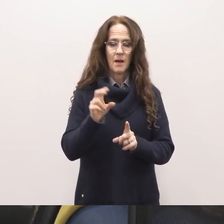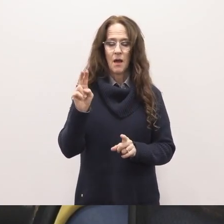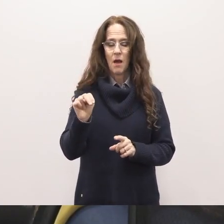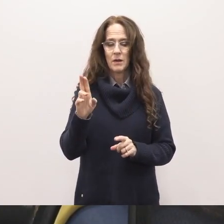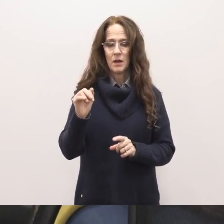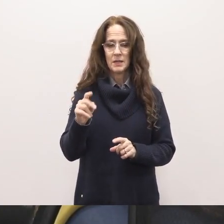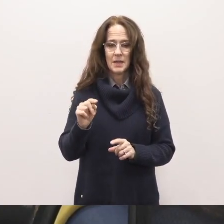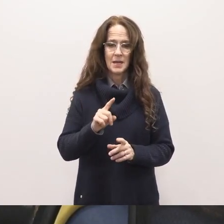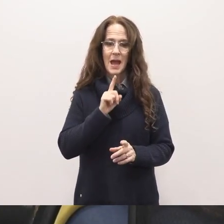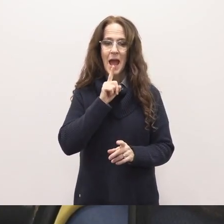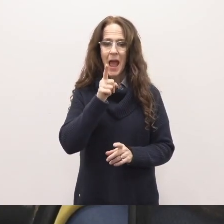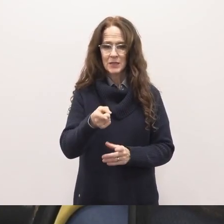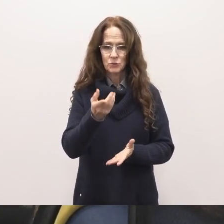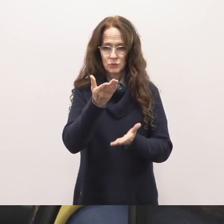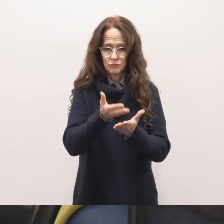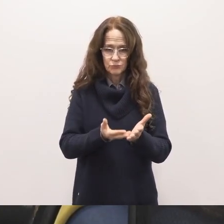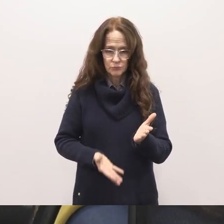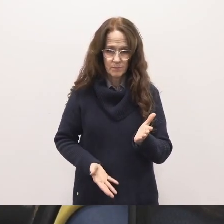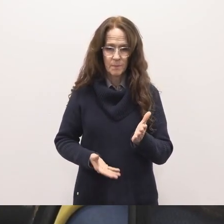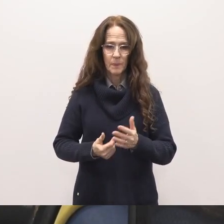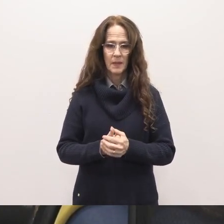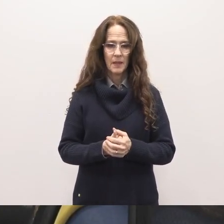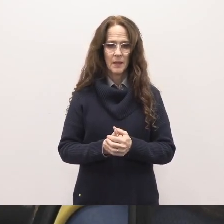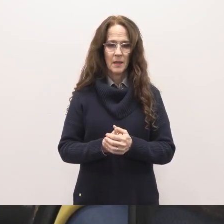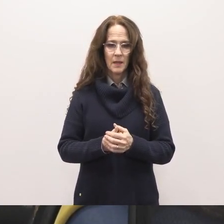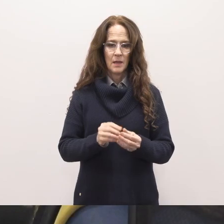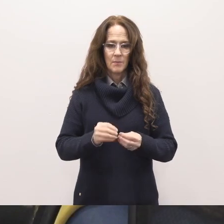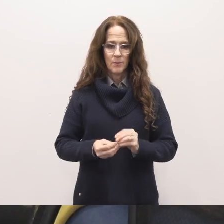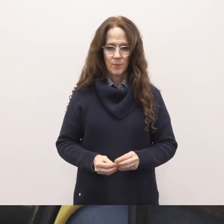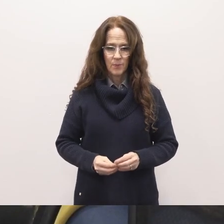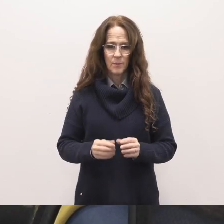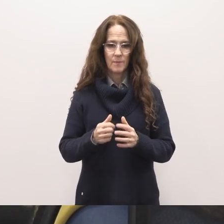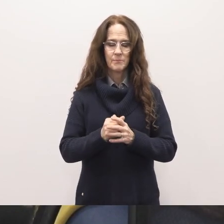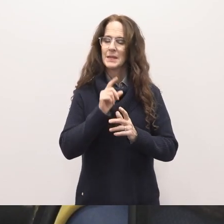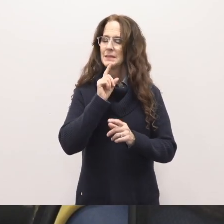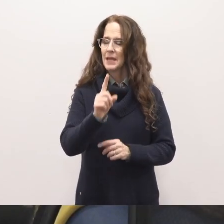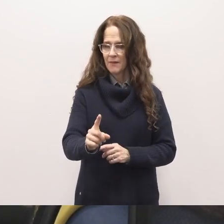But definitely there's another STRS-related program